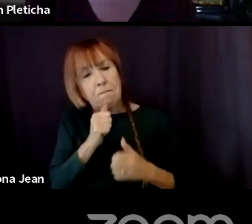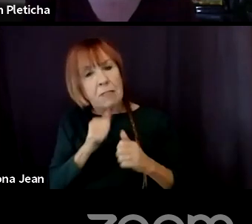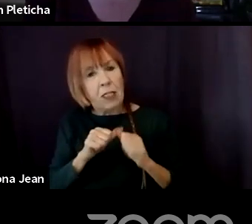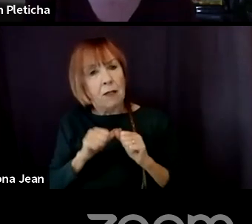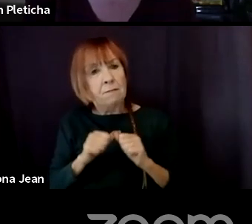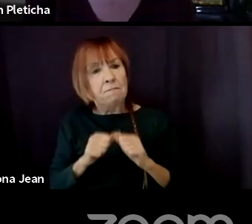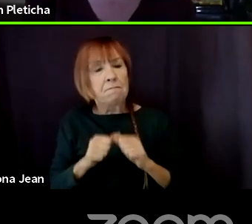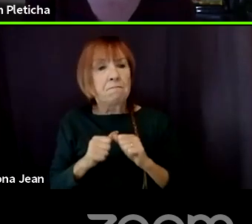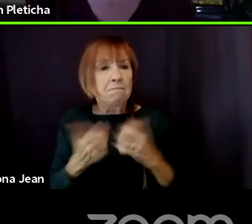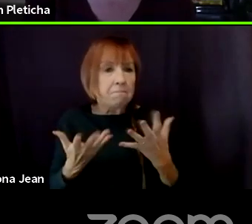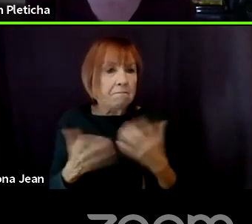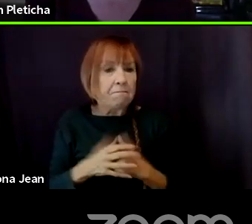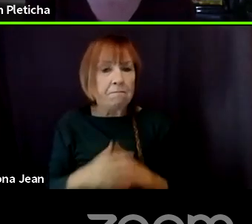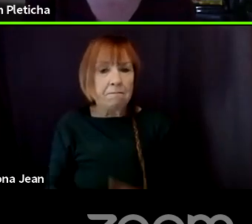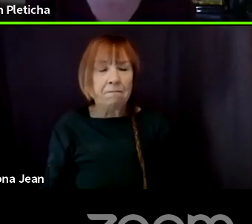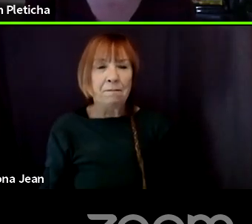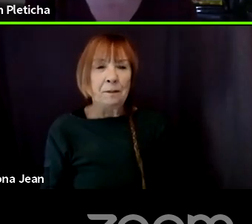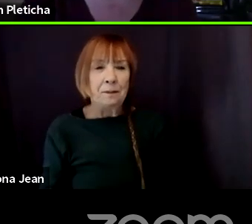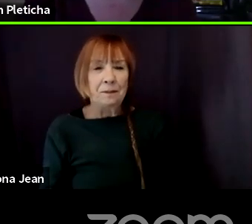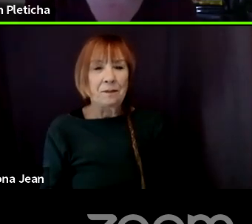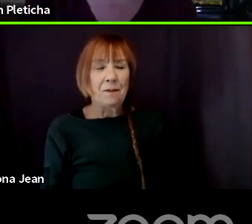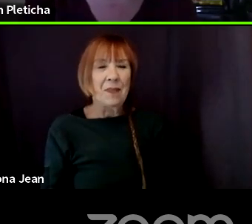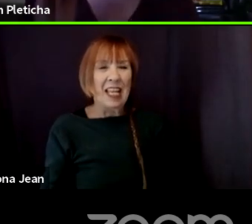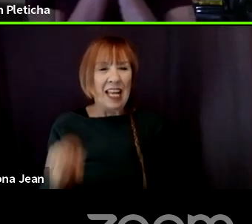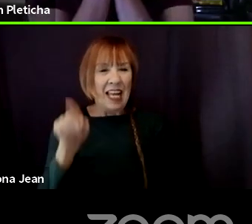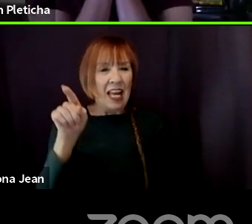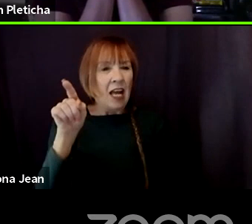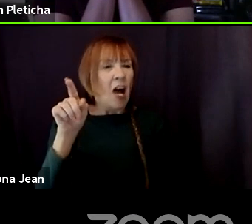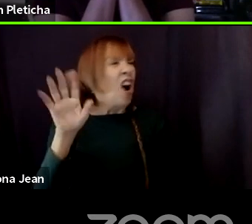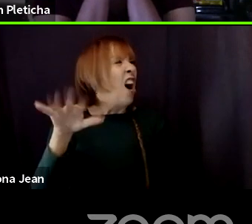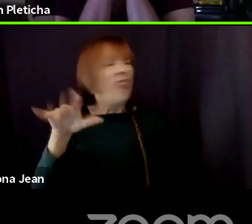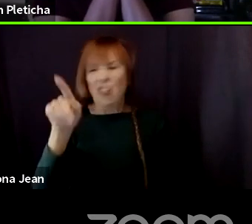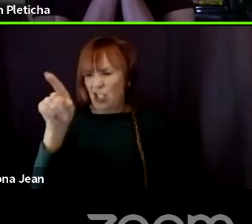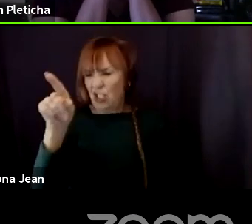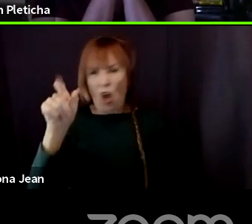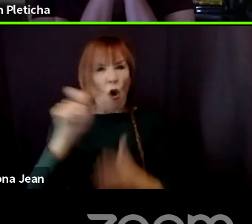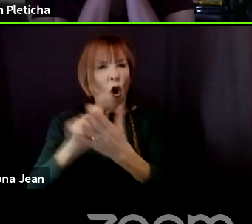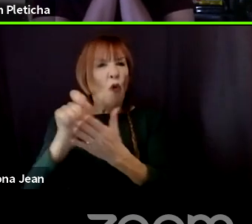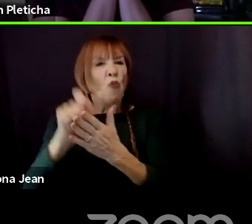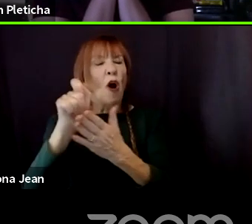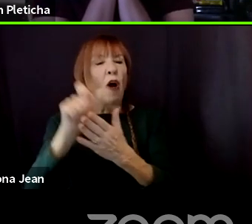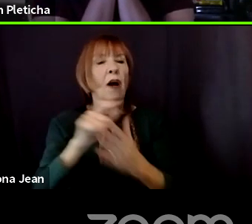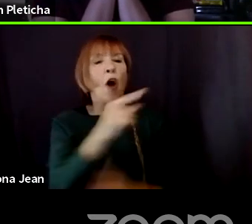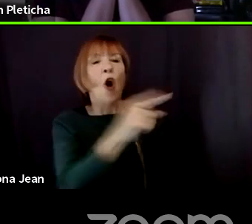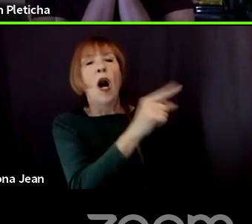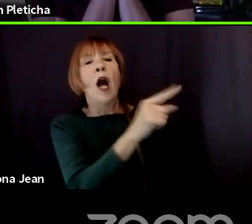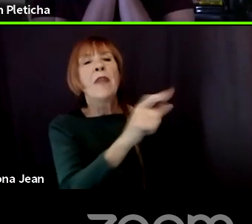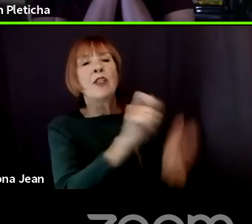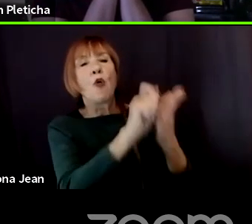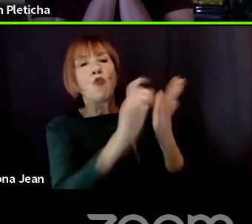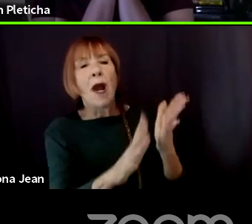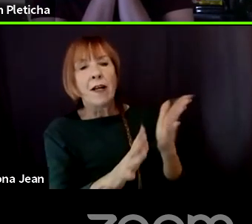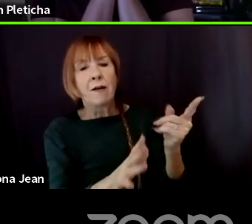Yeah. There is a writer and I wish I could remember who it was, they were on and then blockers writers panel,